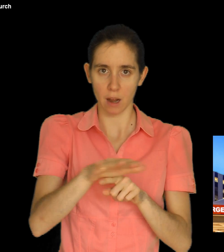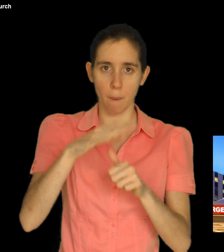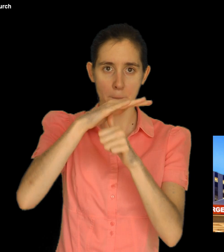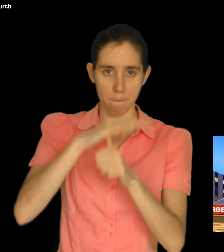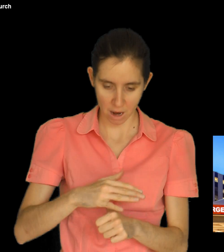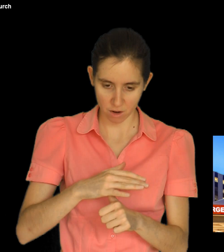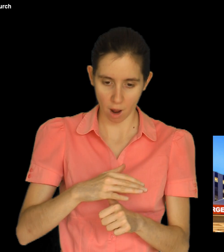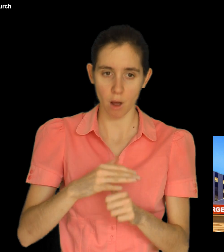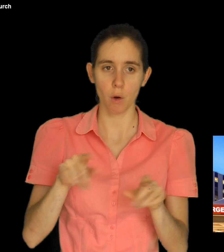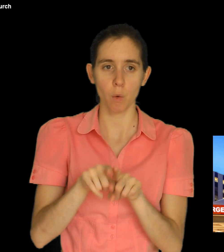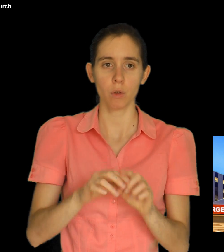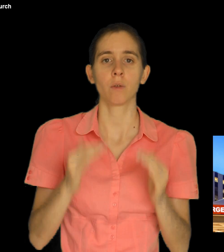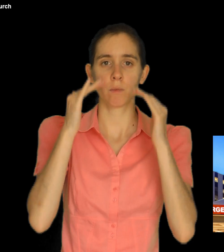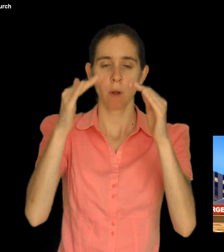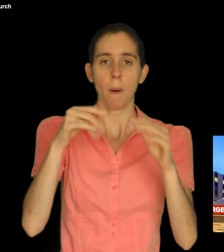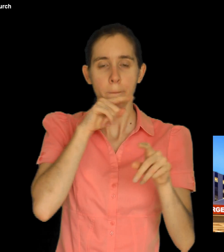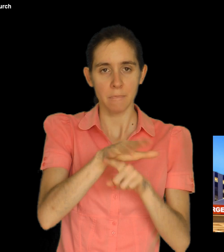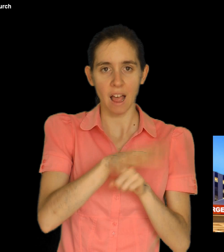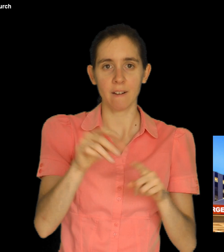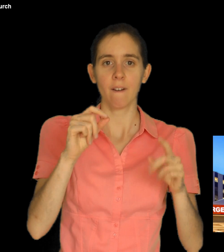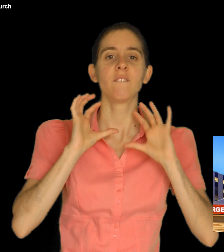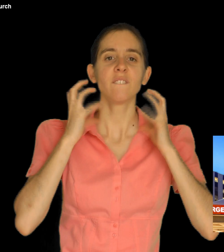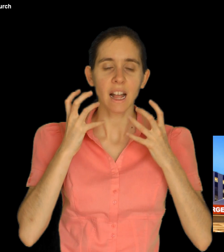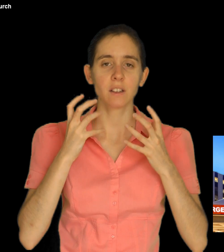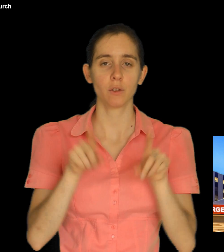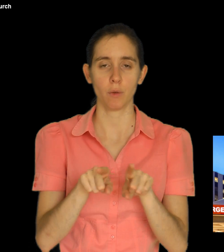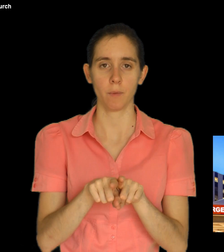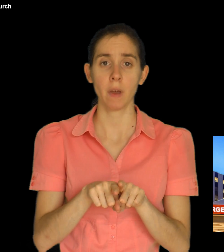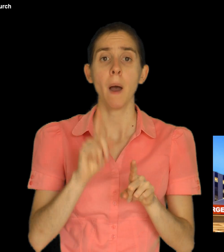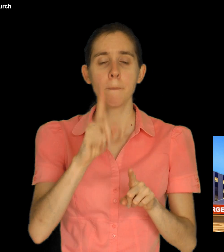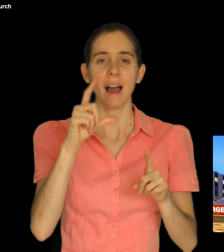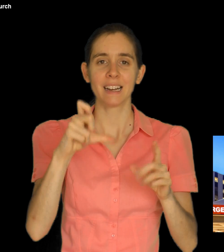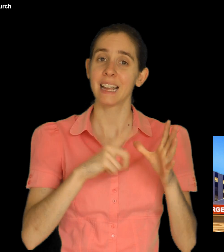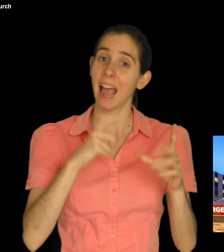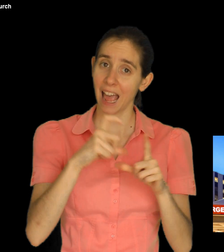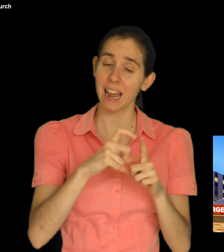sugar. But there is good news. Coronary artery disease can be stopped